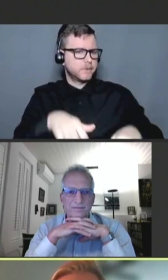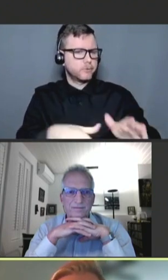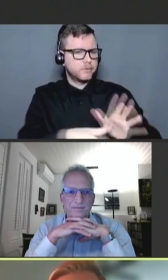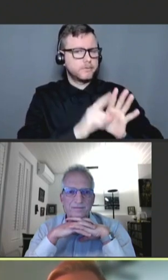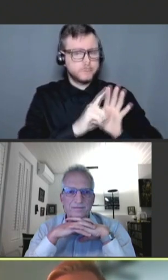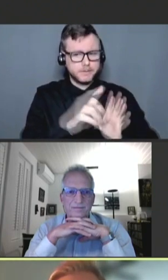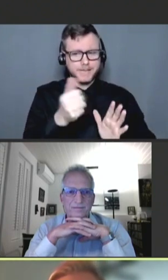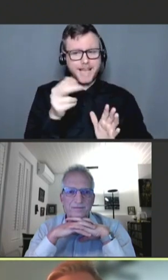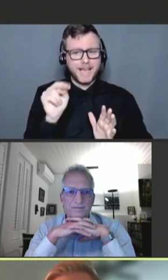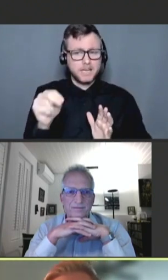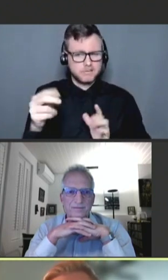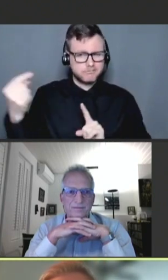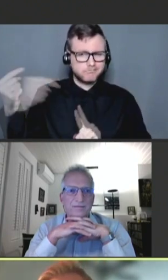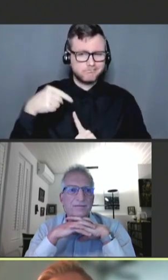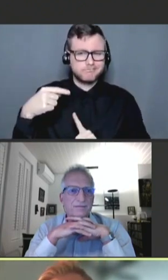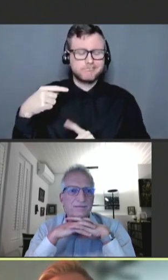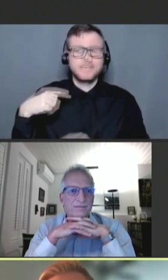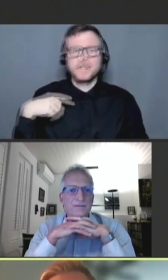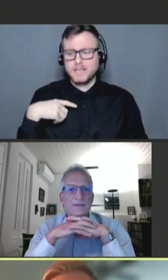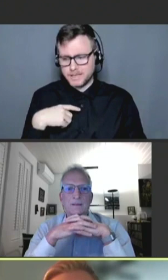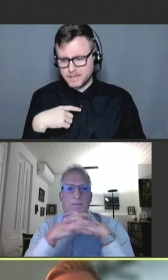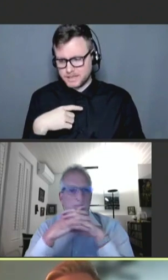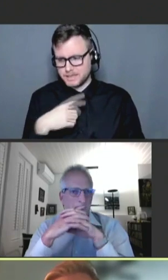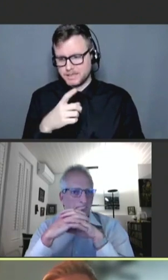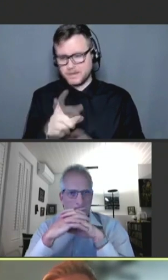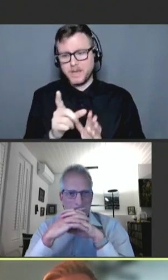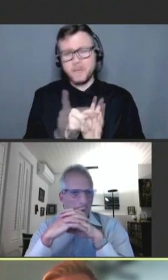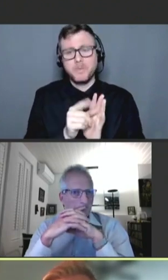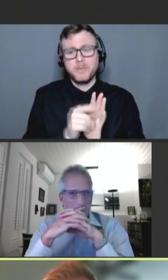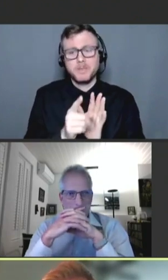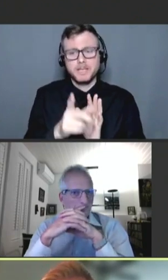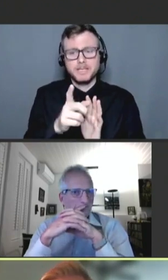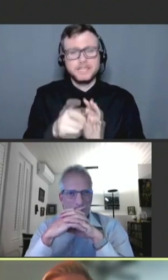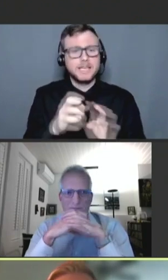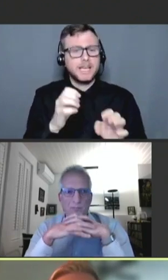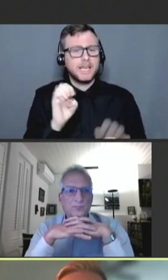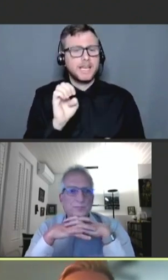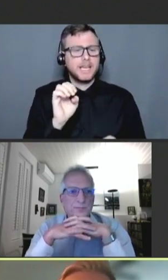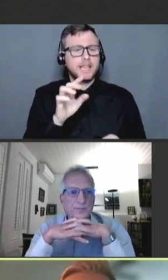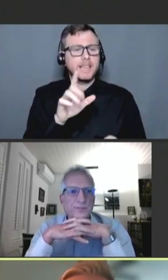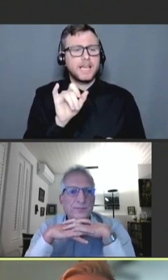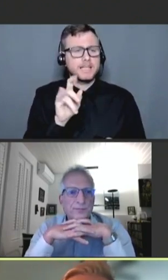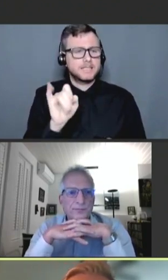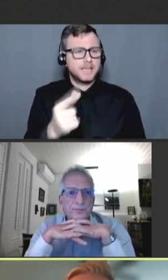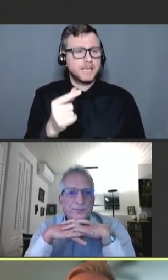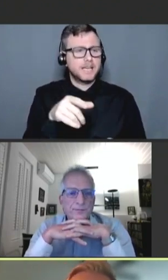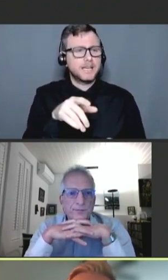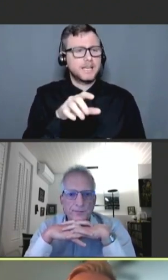who publishes for you and Lancet's e-clinical medicine in August. Such that all the studies